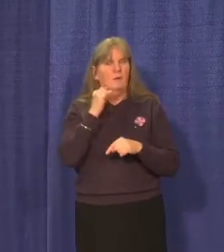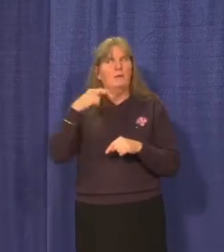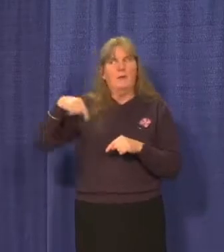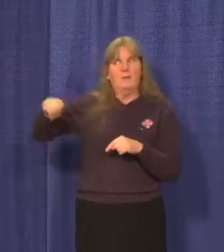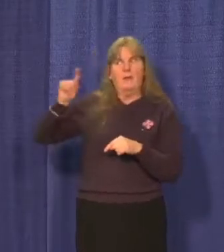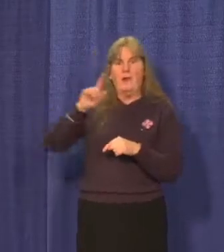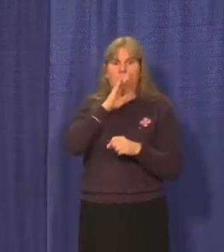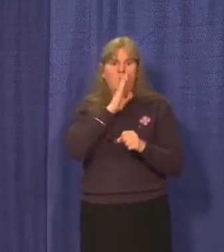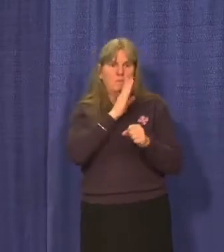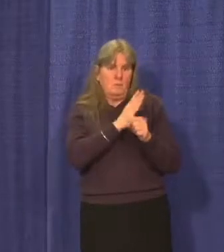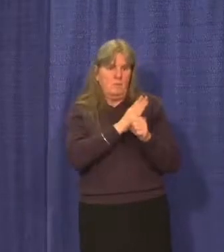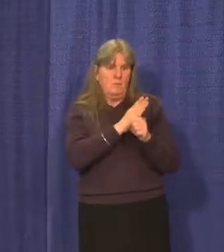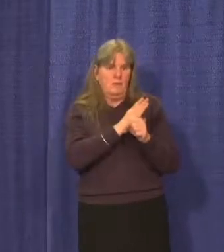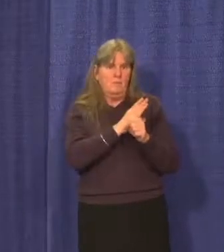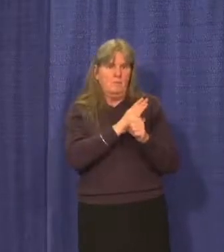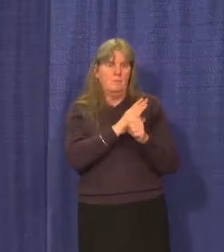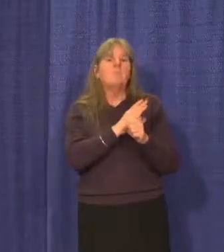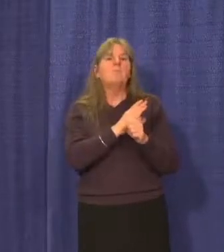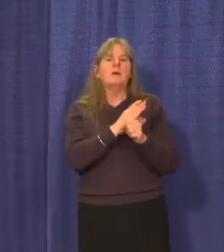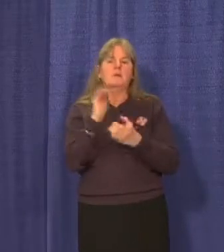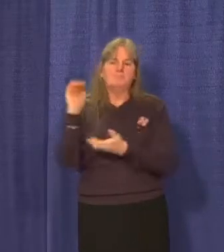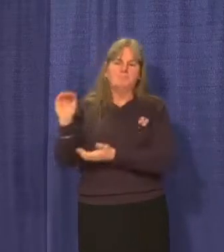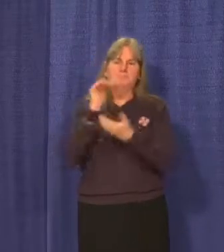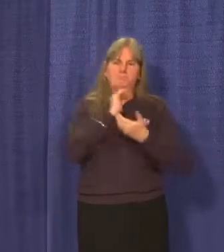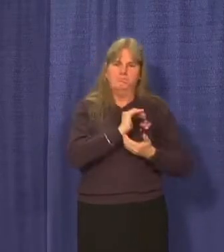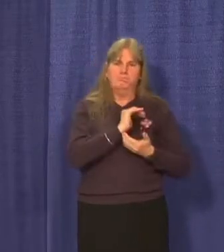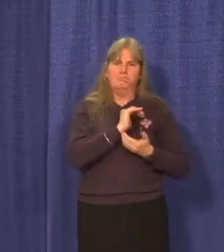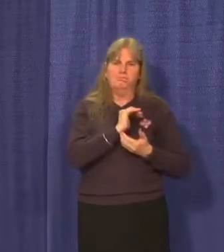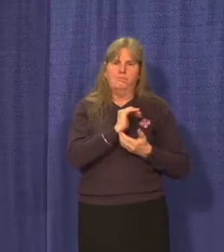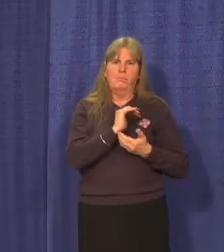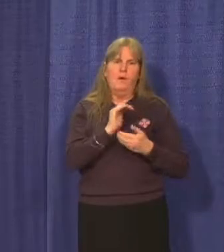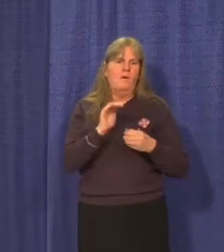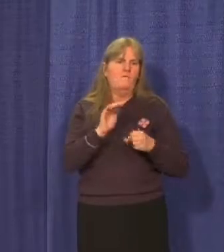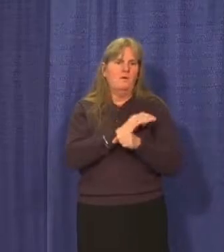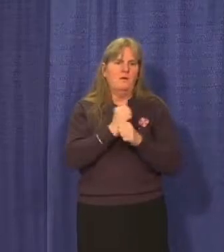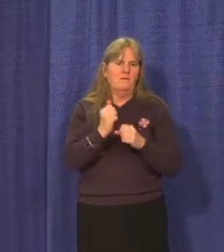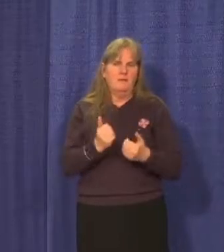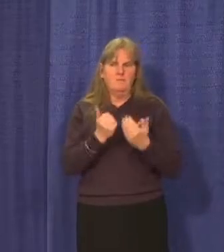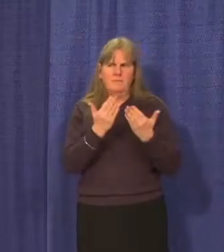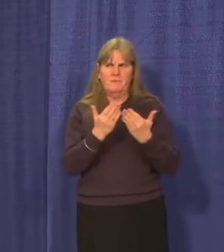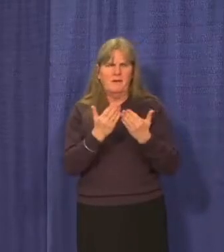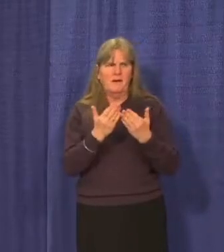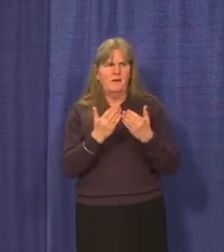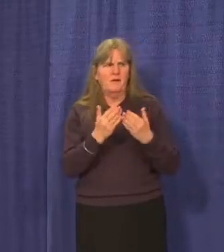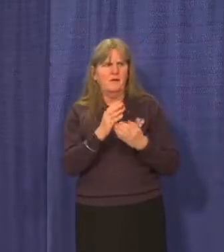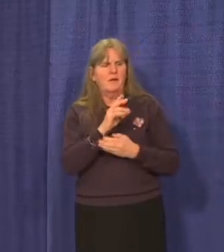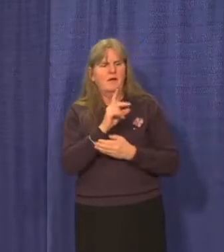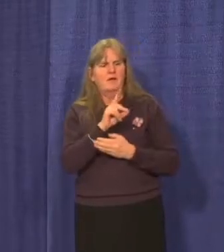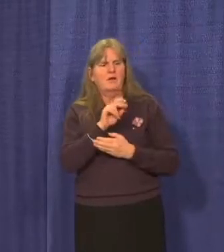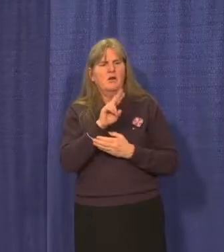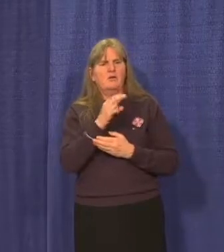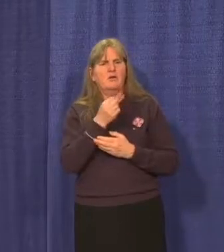of having a vaccines front-end loaded compared to other jurisdictions. Do echo Dr Hanley's words